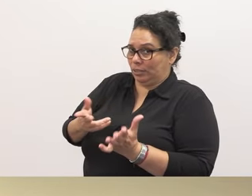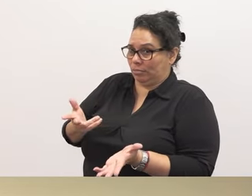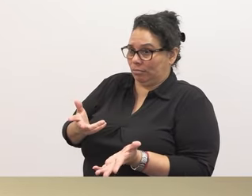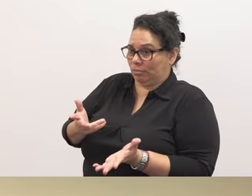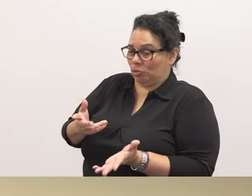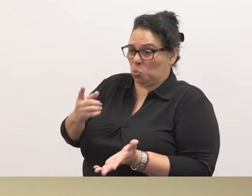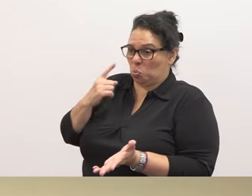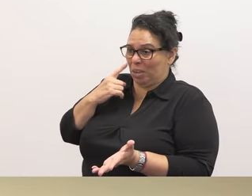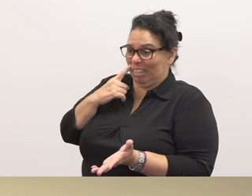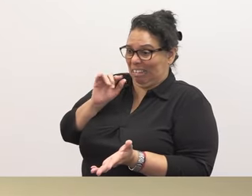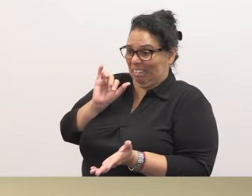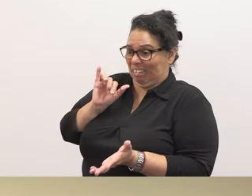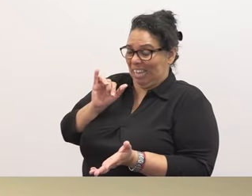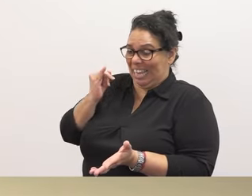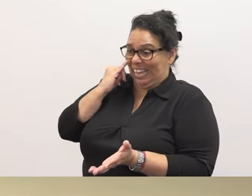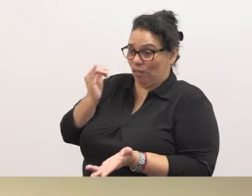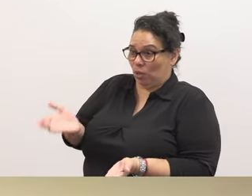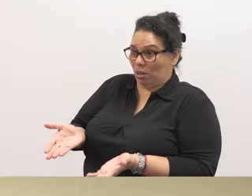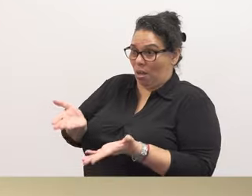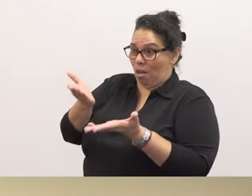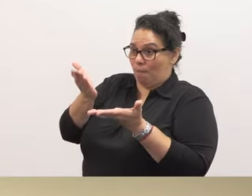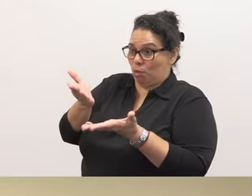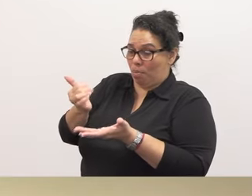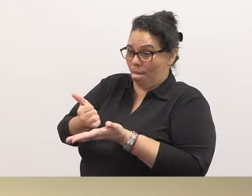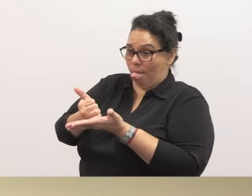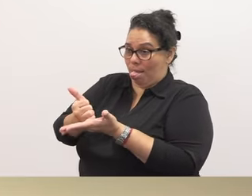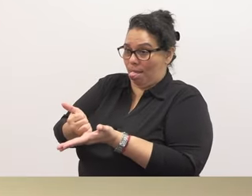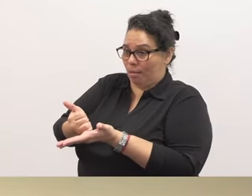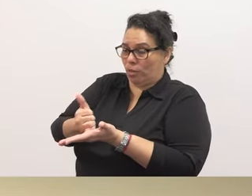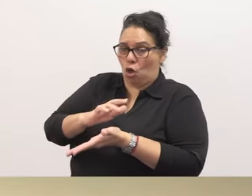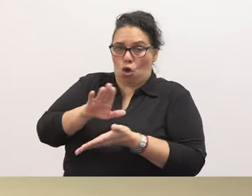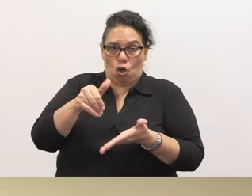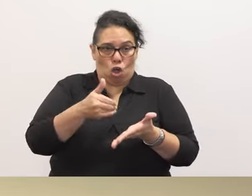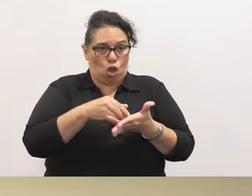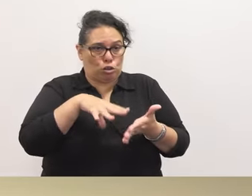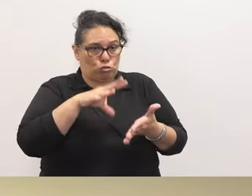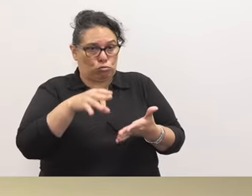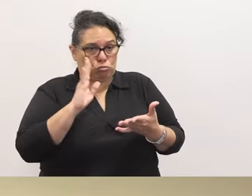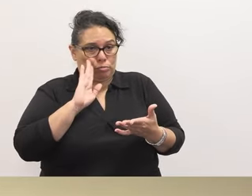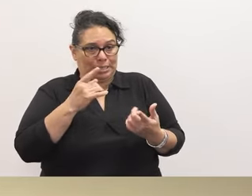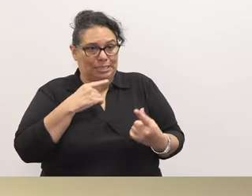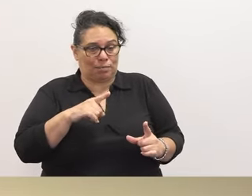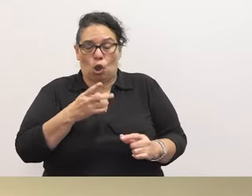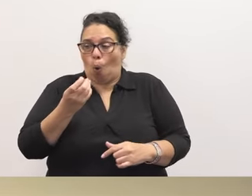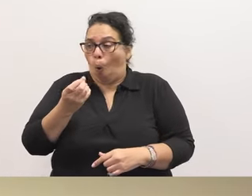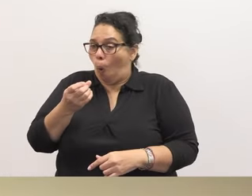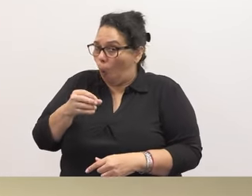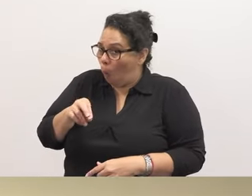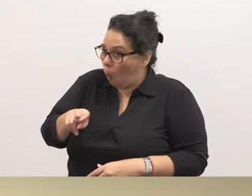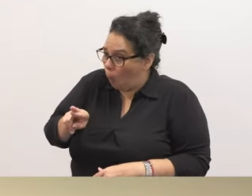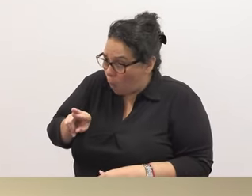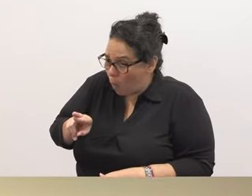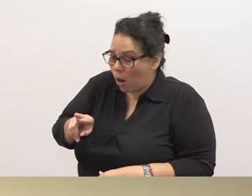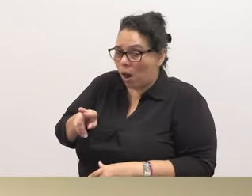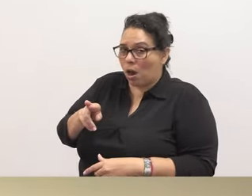Do we want specific student groups for equity purposes, 'cause we've just historically ended up served this particular student group.